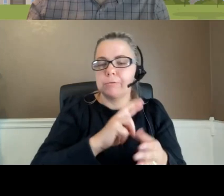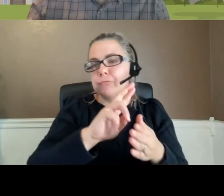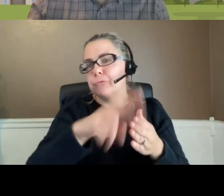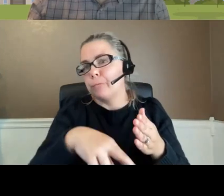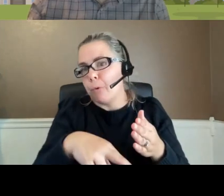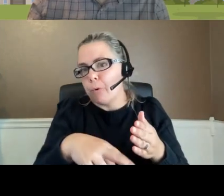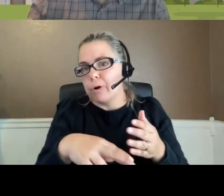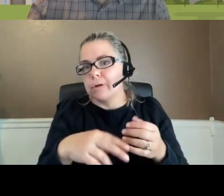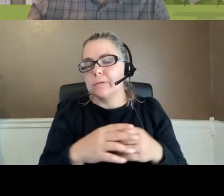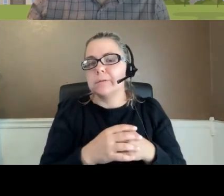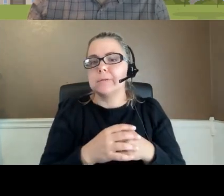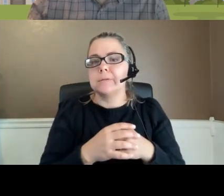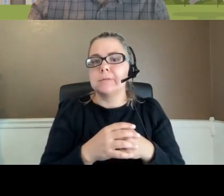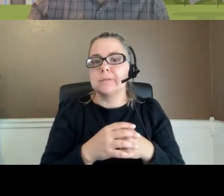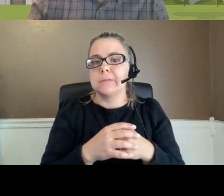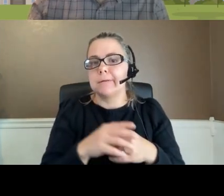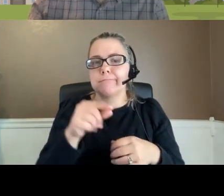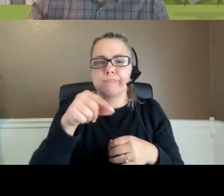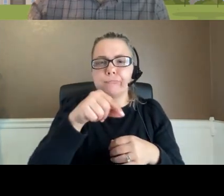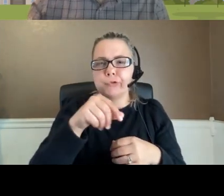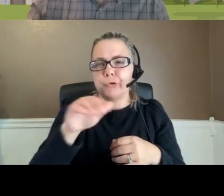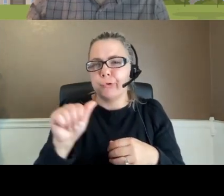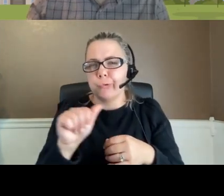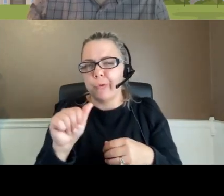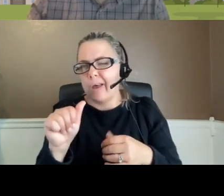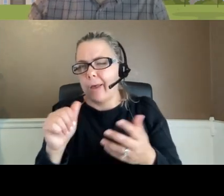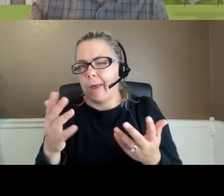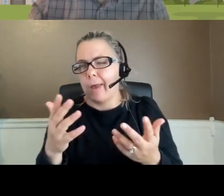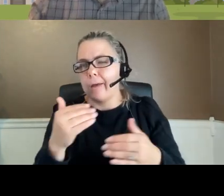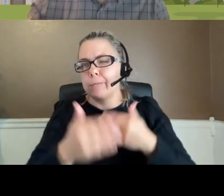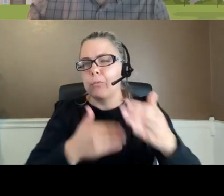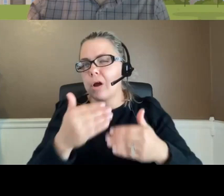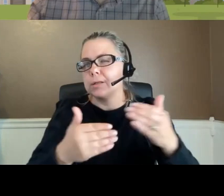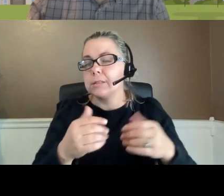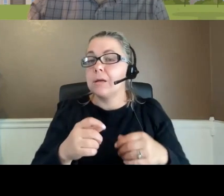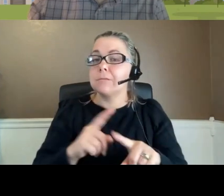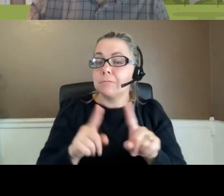more traditional QA and remediation processes, but that needs some documentation. What we're